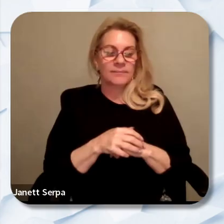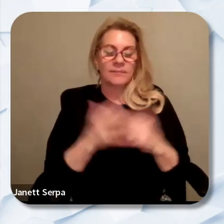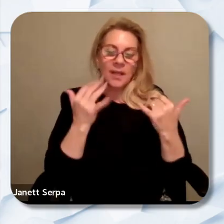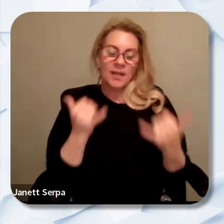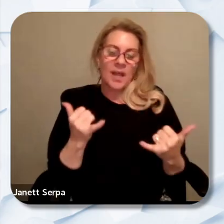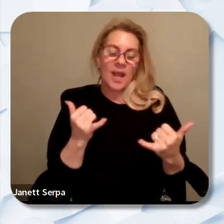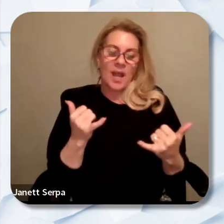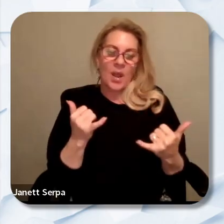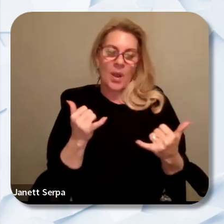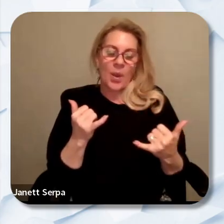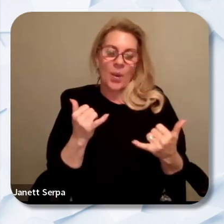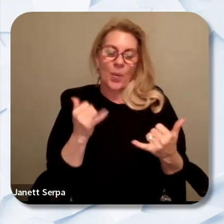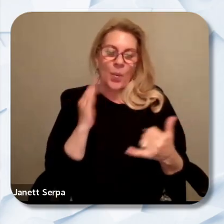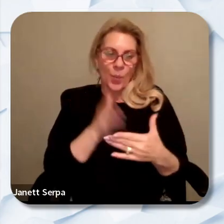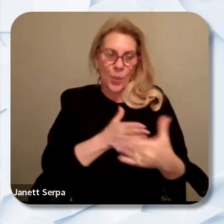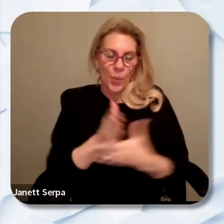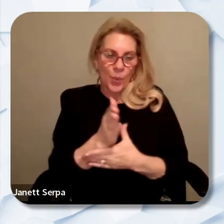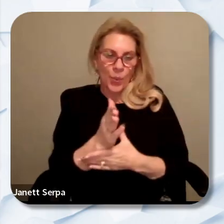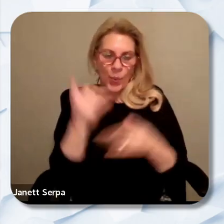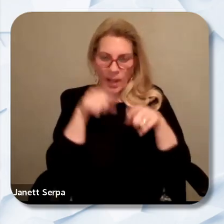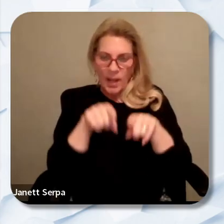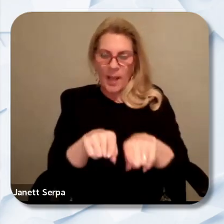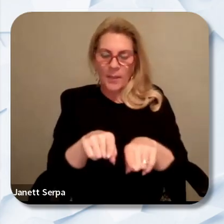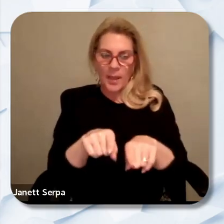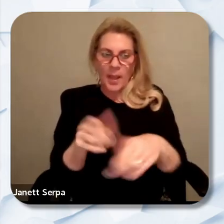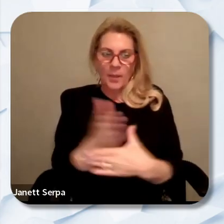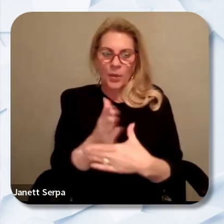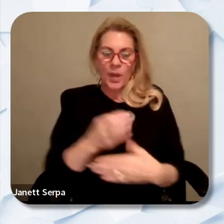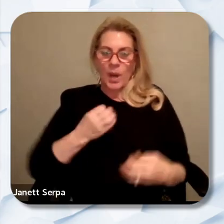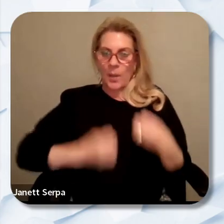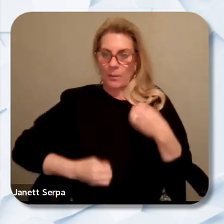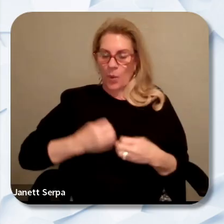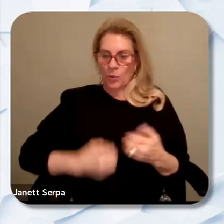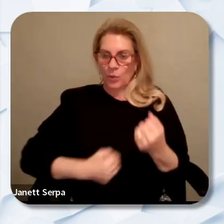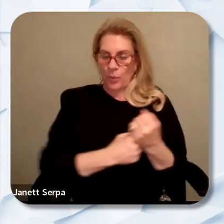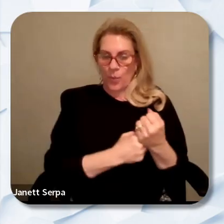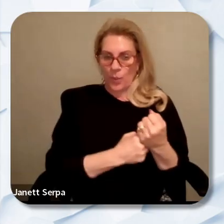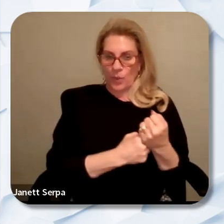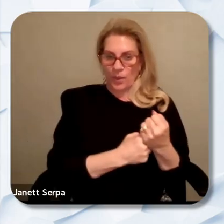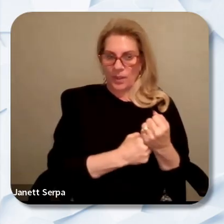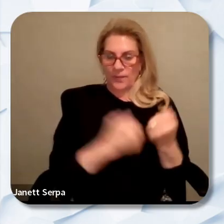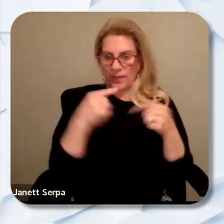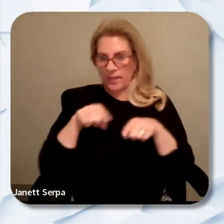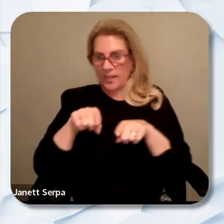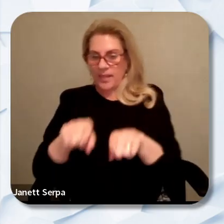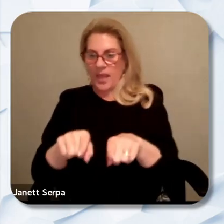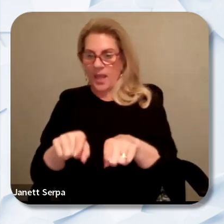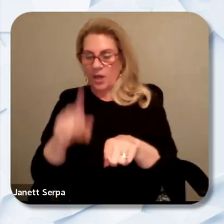walk through this alignment between the emotional support domain the aligned dimension strategies